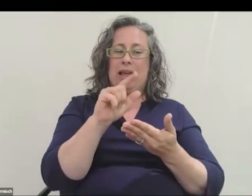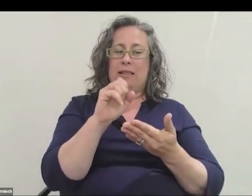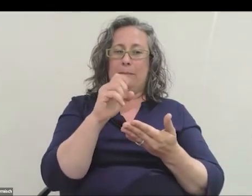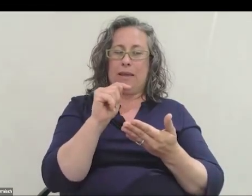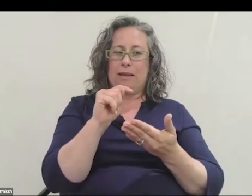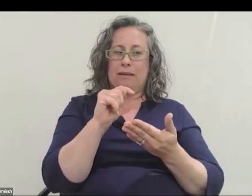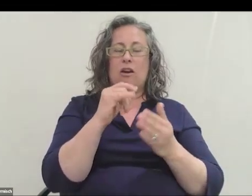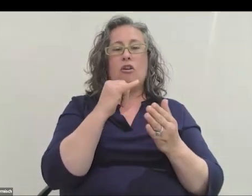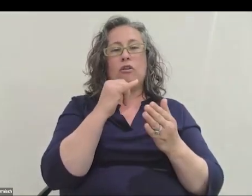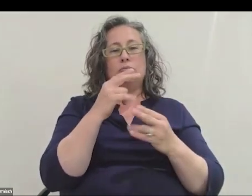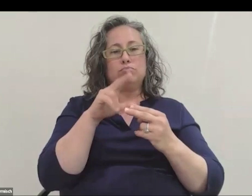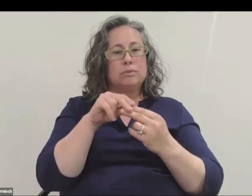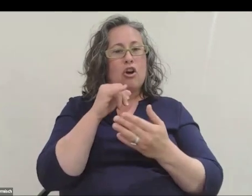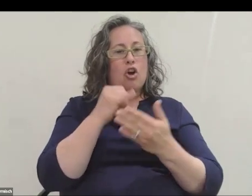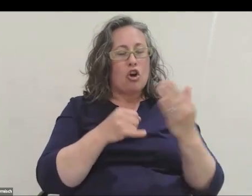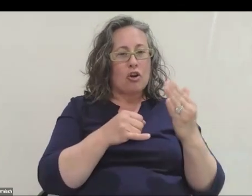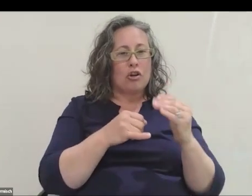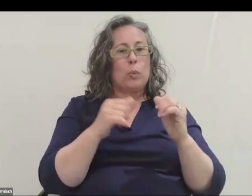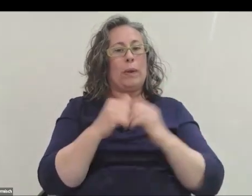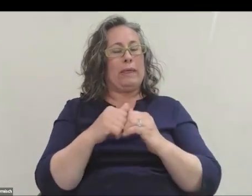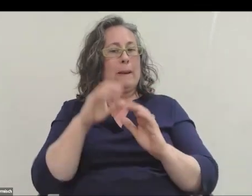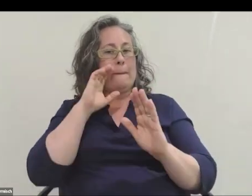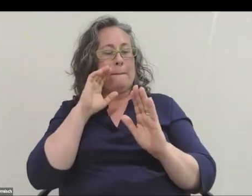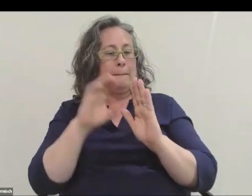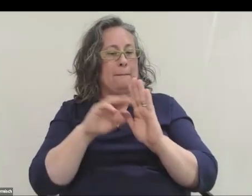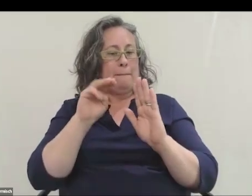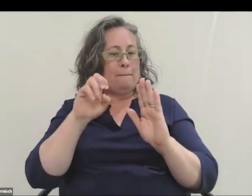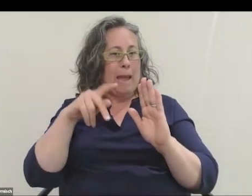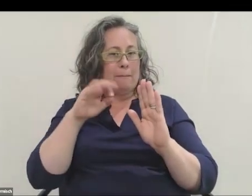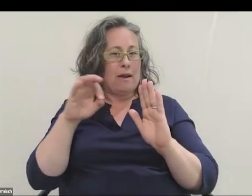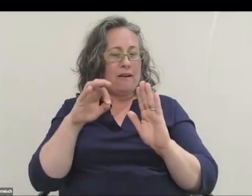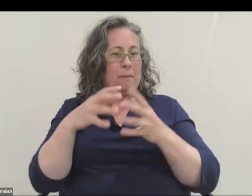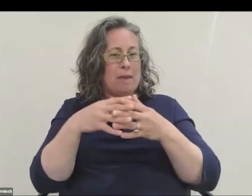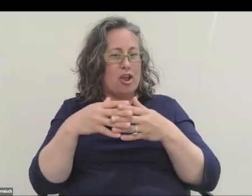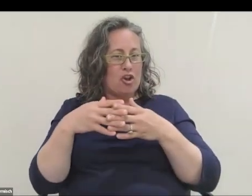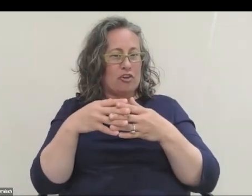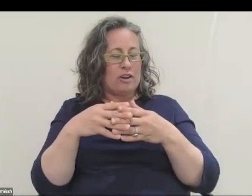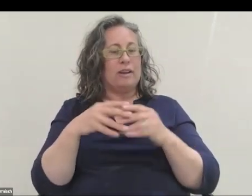of our earth comparison with map of America, with, on the background,